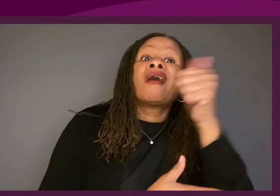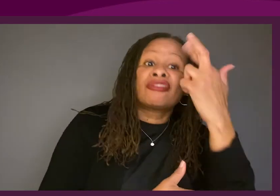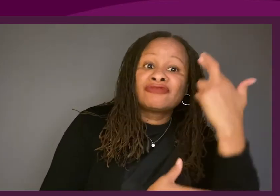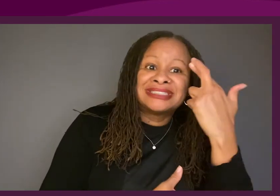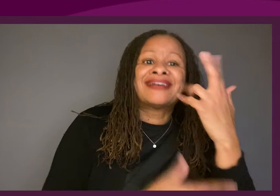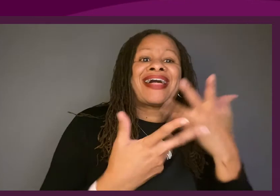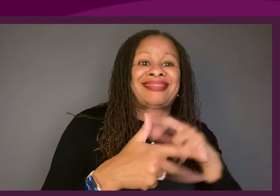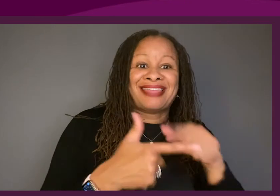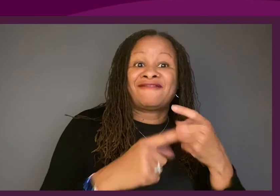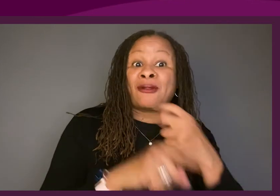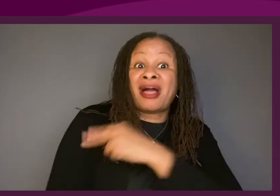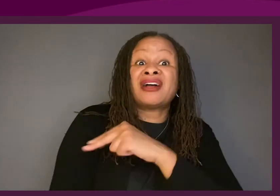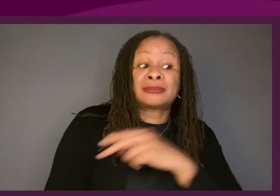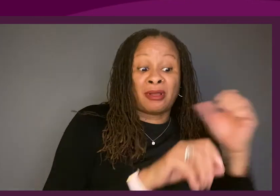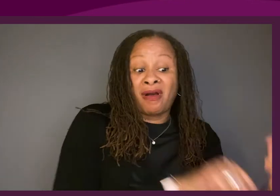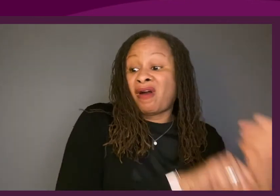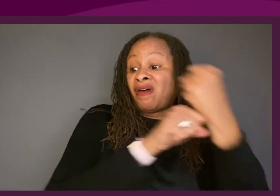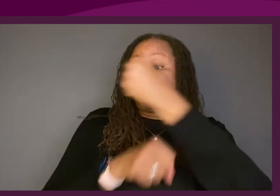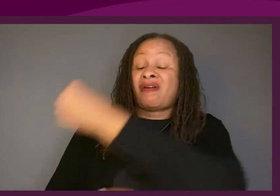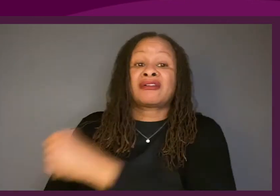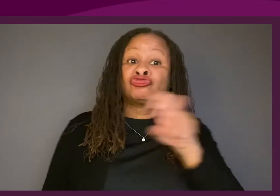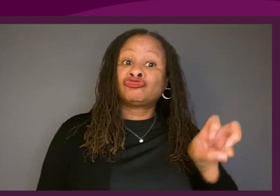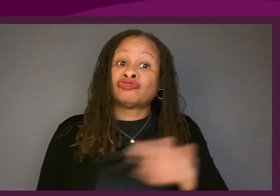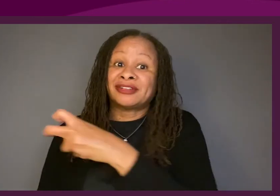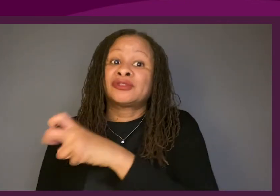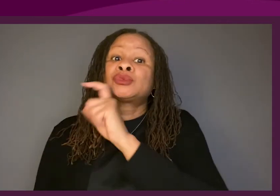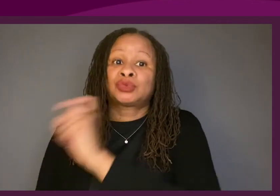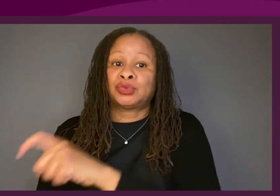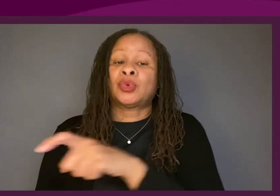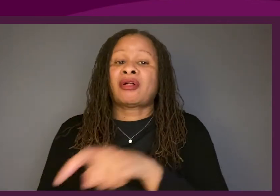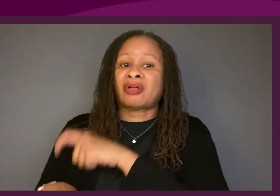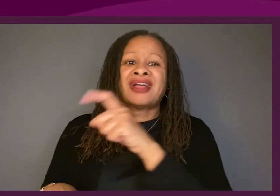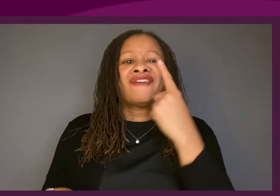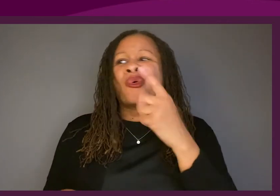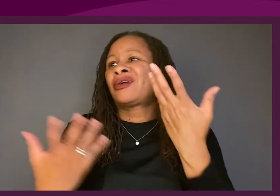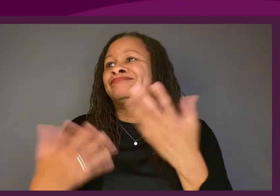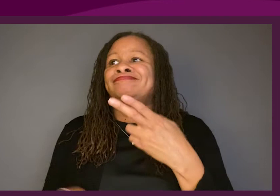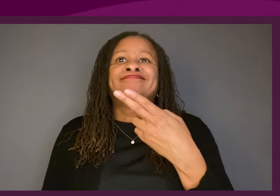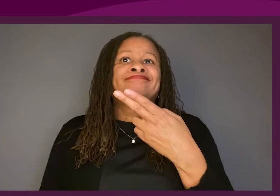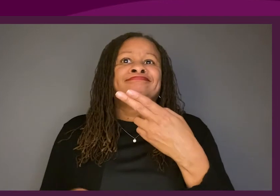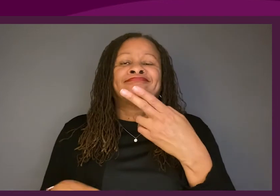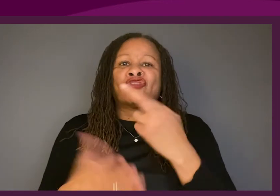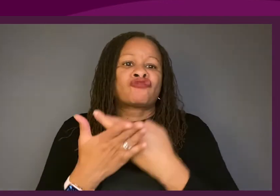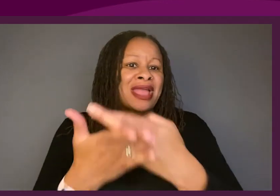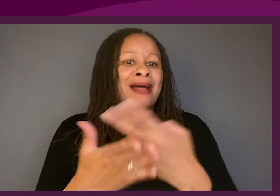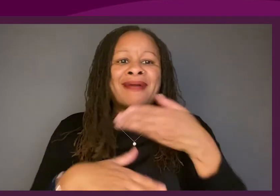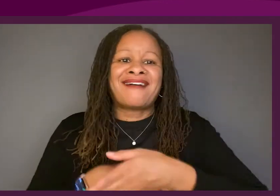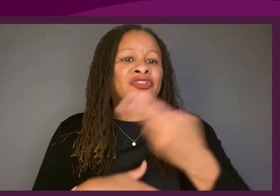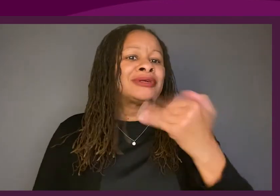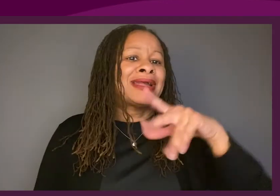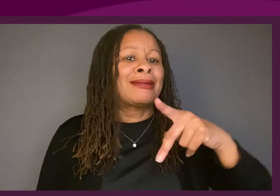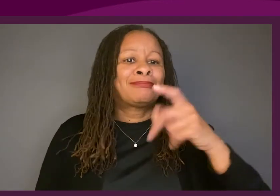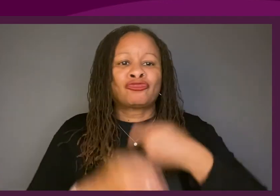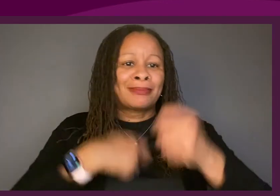replacement to these facilities and they were then admitted to a facility where COVID was